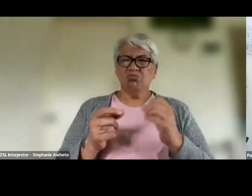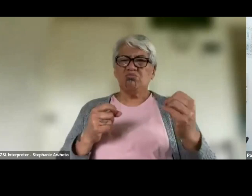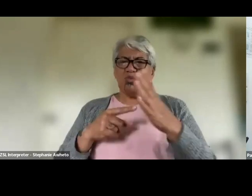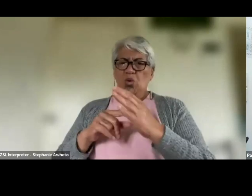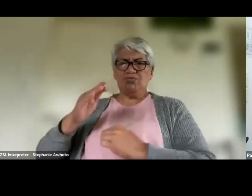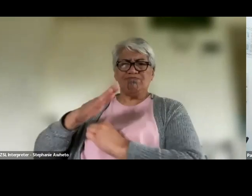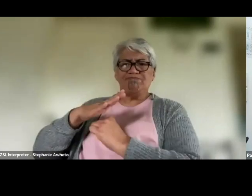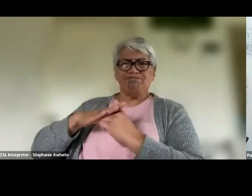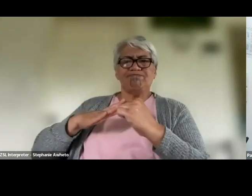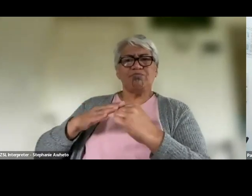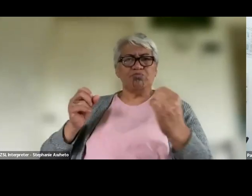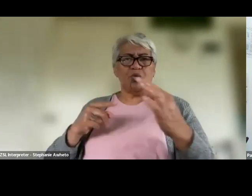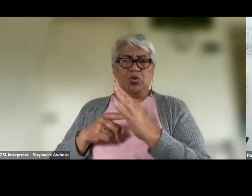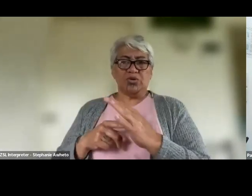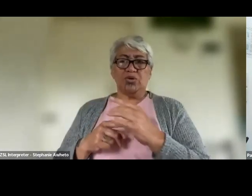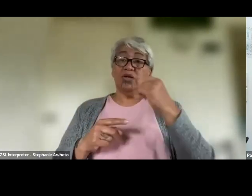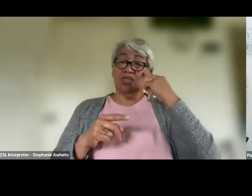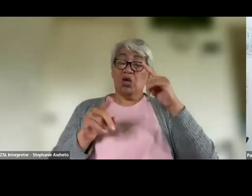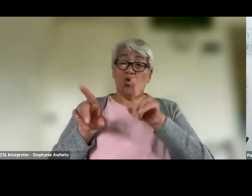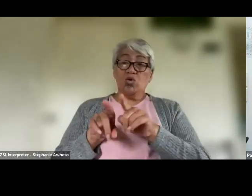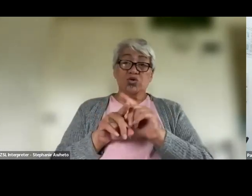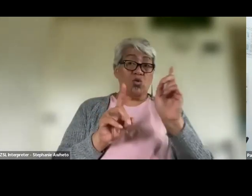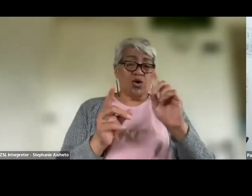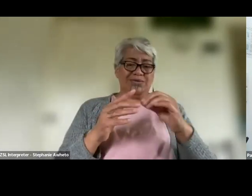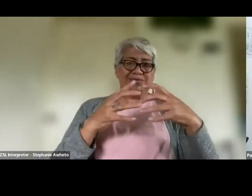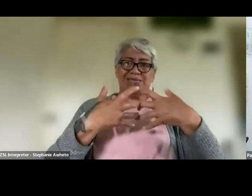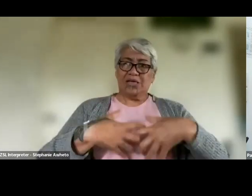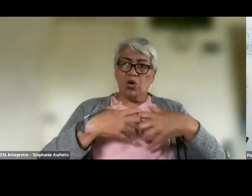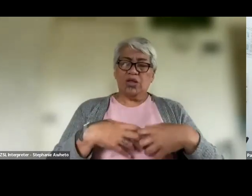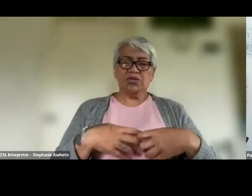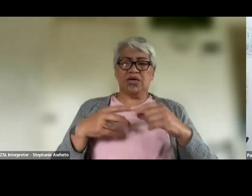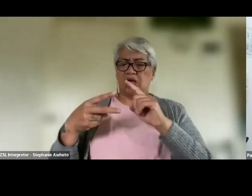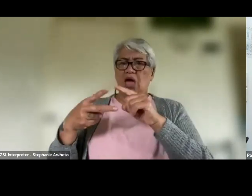Thinking about the technology that we need, the systems that we need are really important.